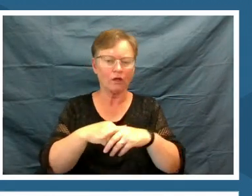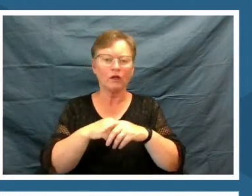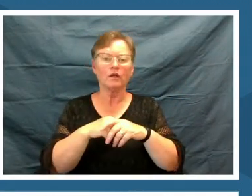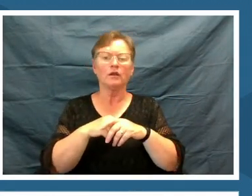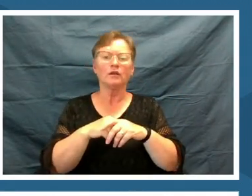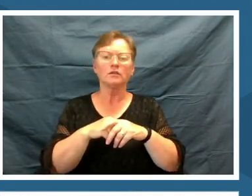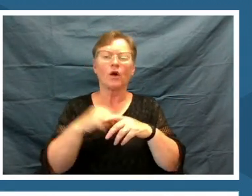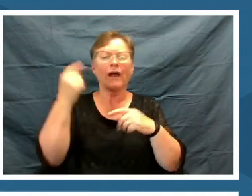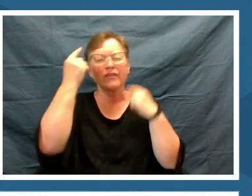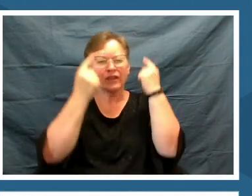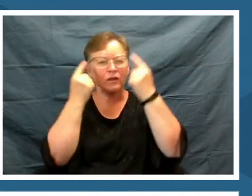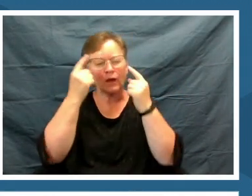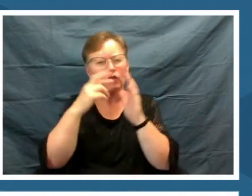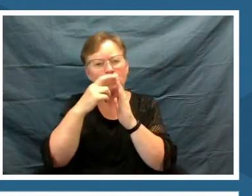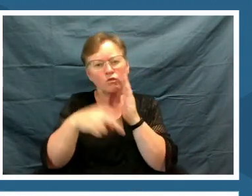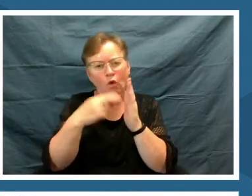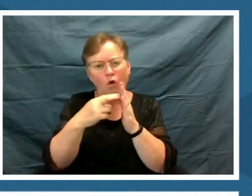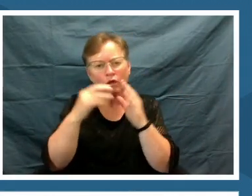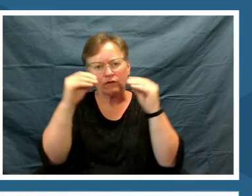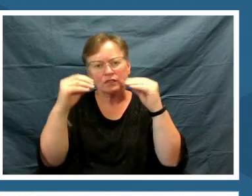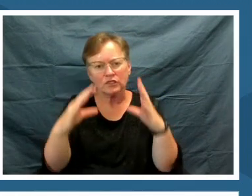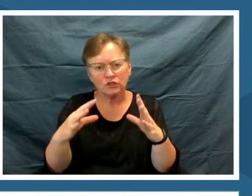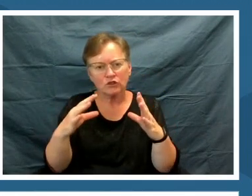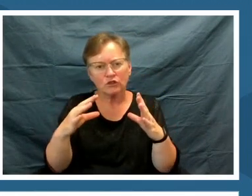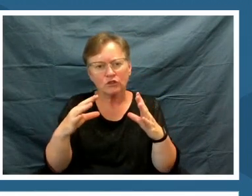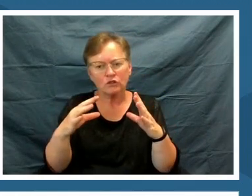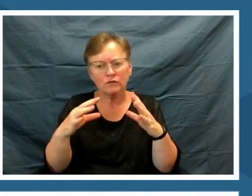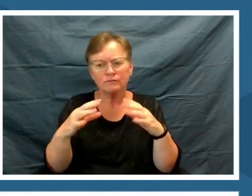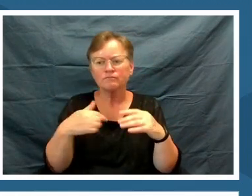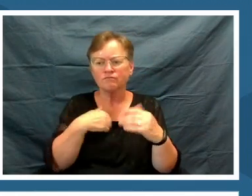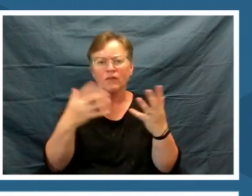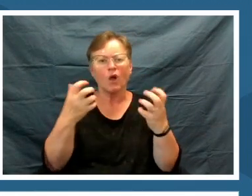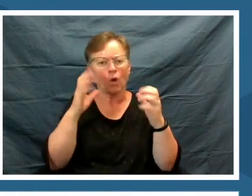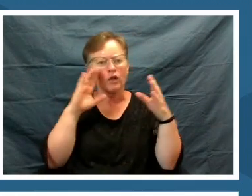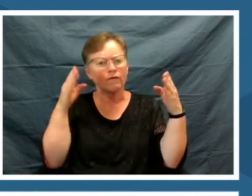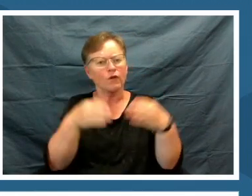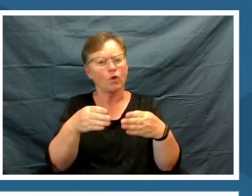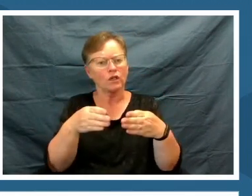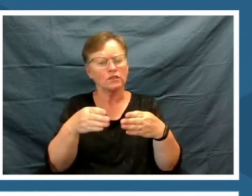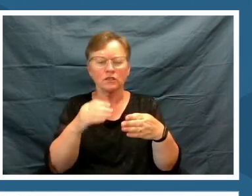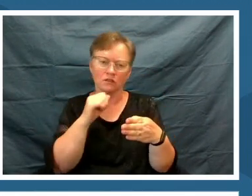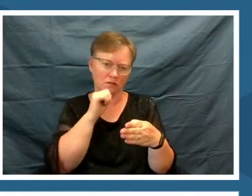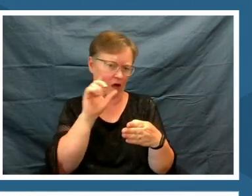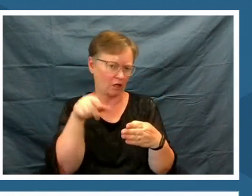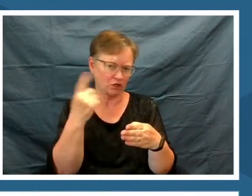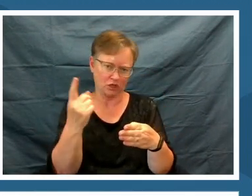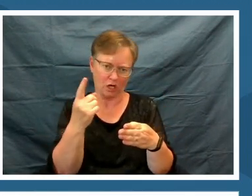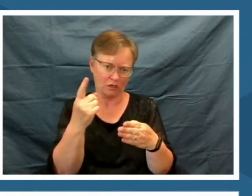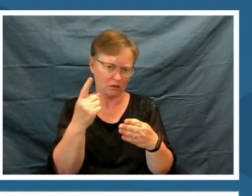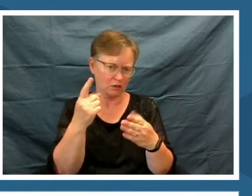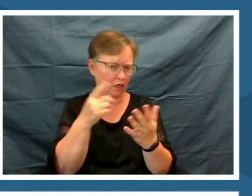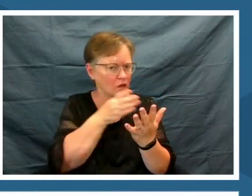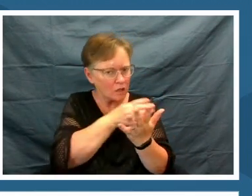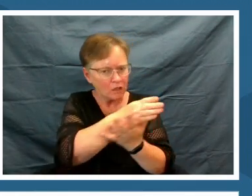it i want to focus on you know it's not just all of the disciplinary ideas